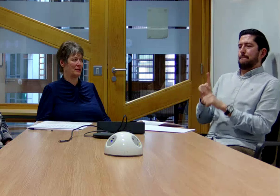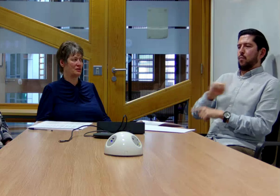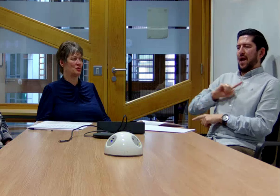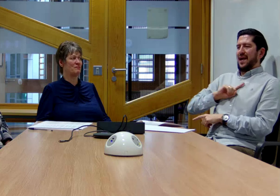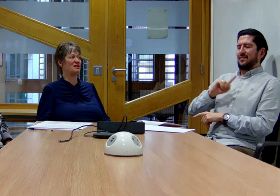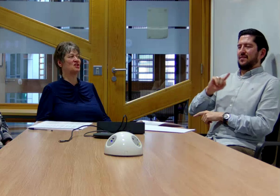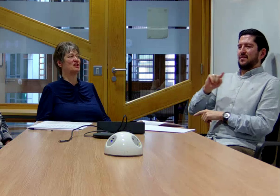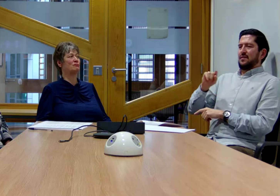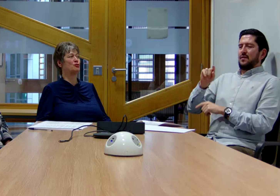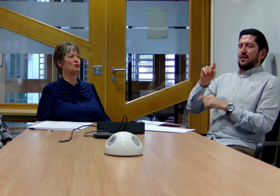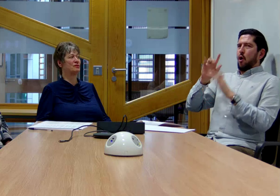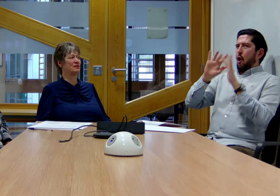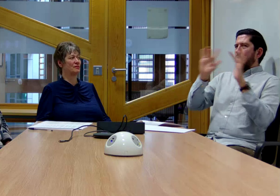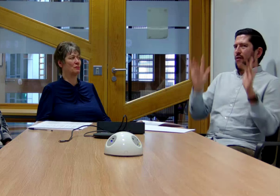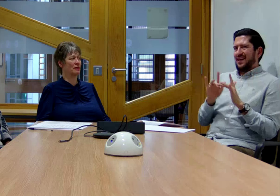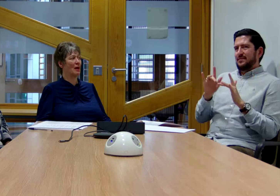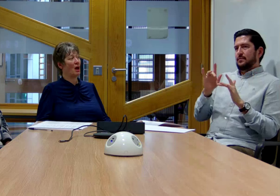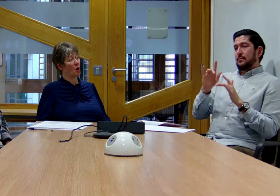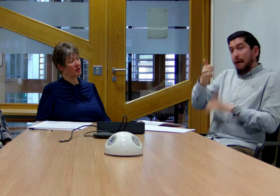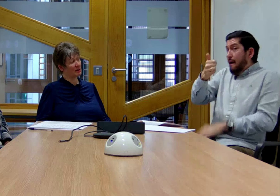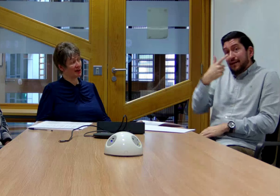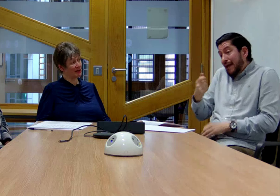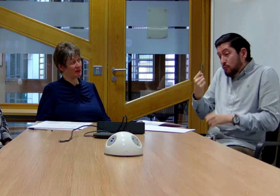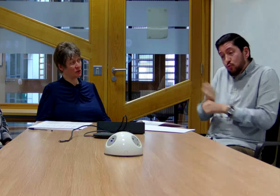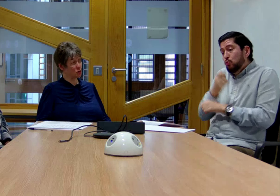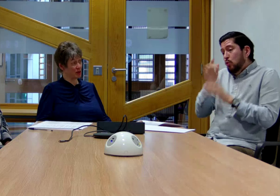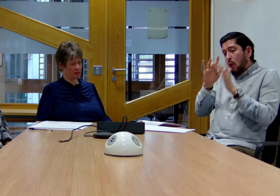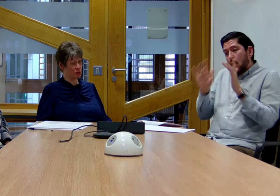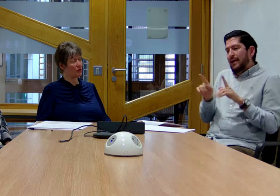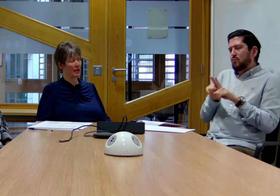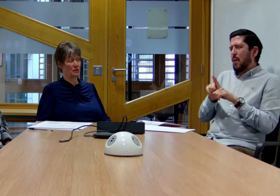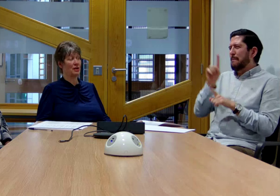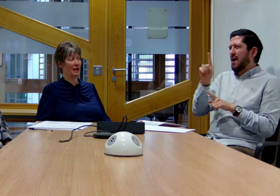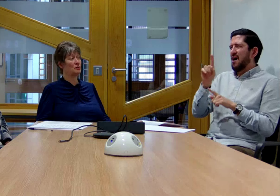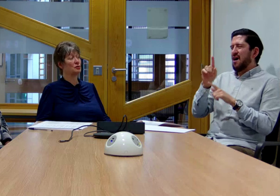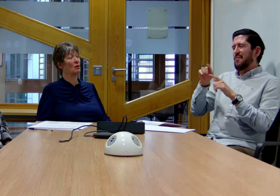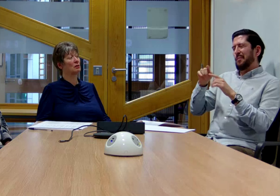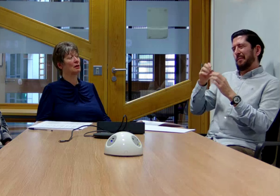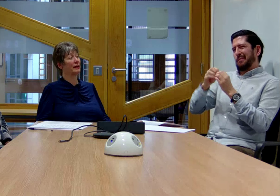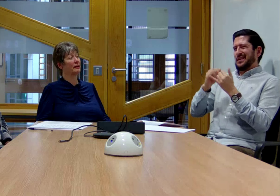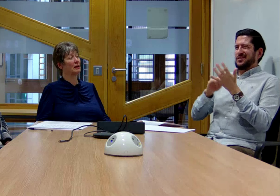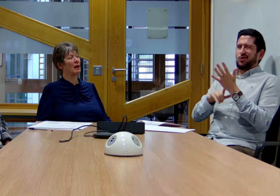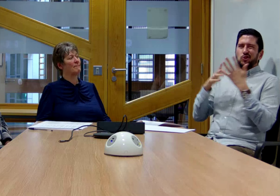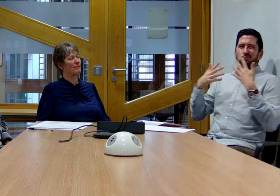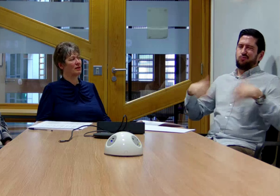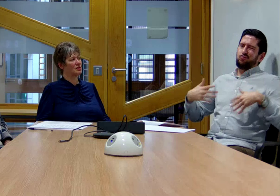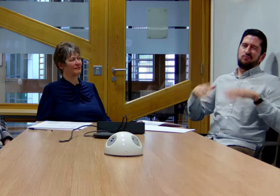to face. In real life, sort of be in the same room as everyone - online, don't get me wrong,